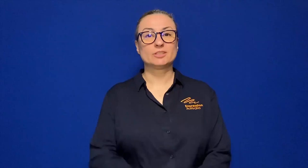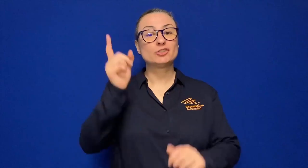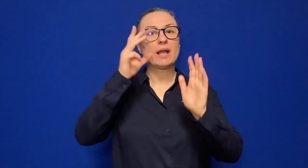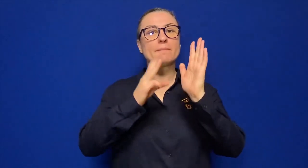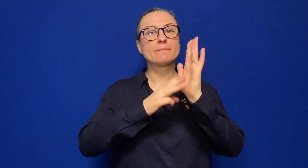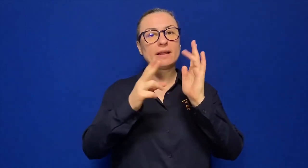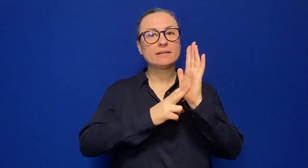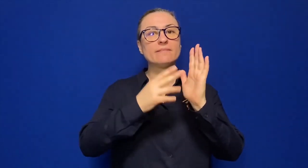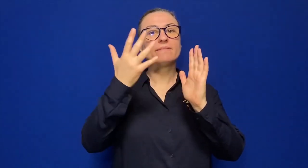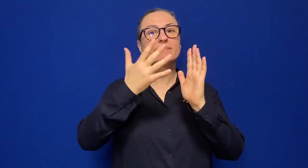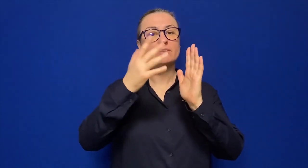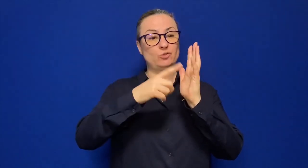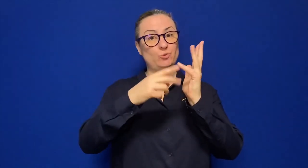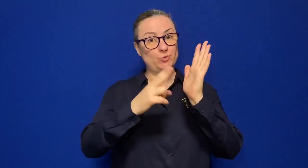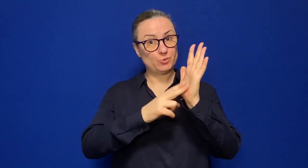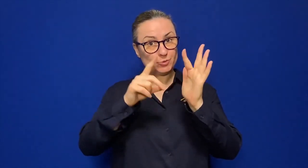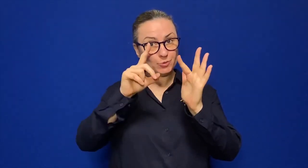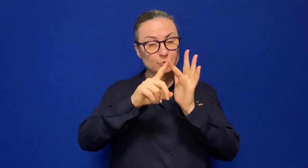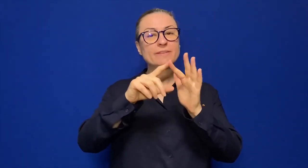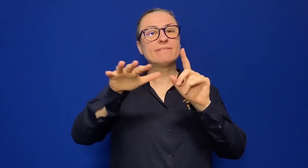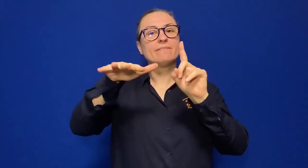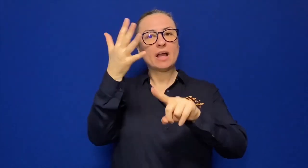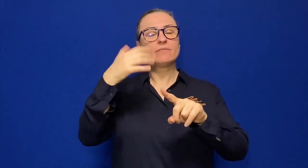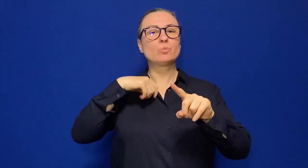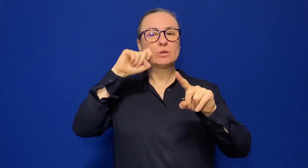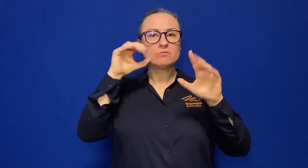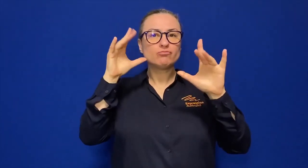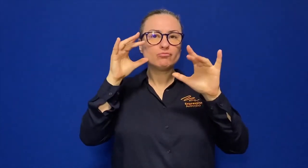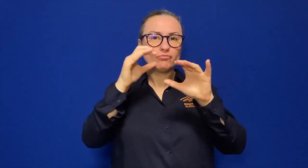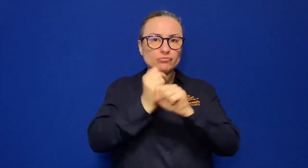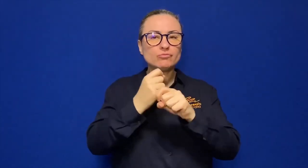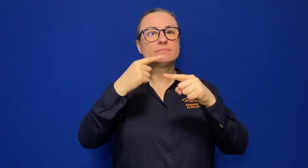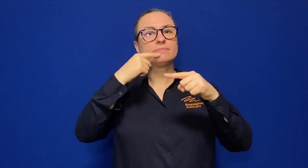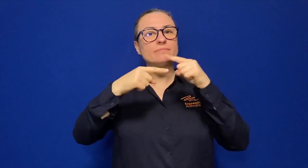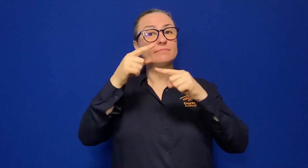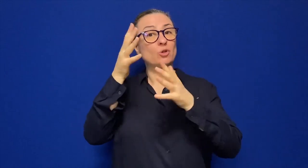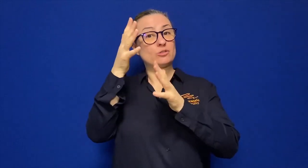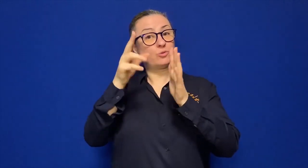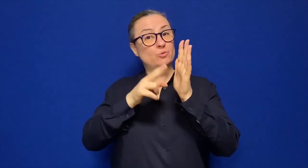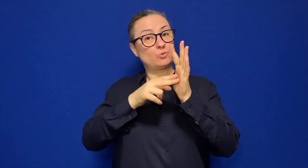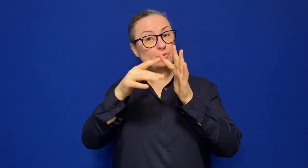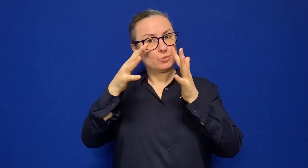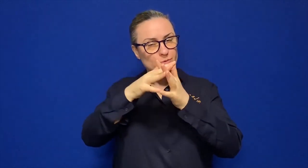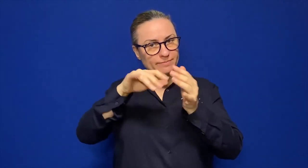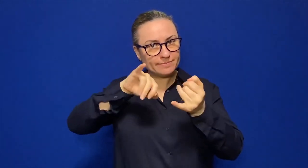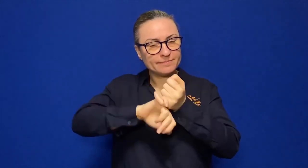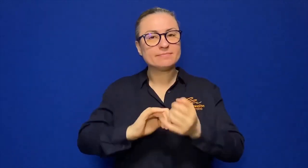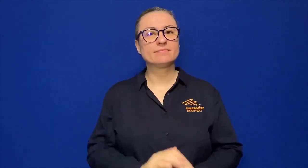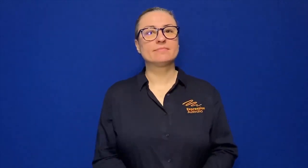Today is Monday 15th June, 5pm - this is the summary news update in Auslan.